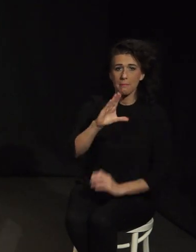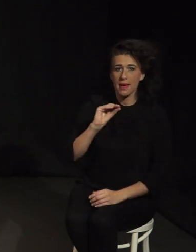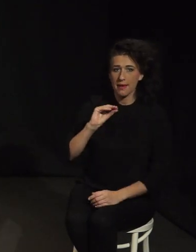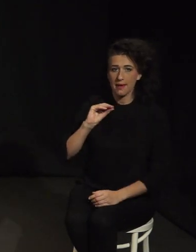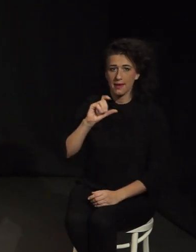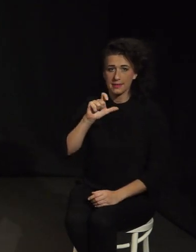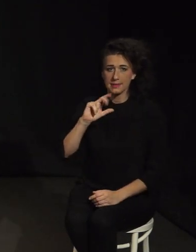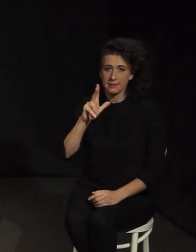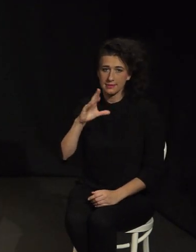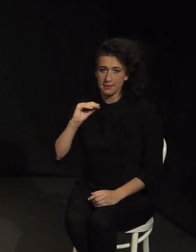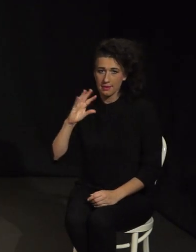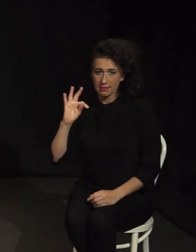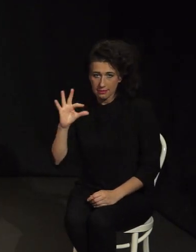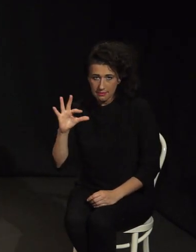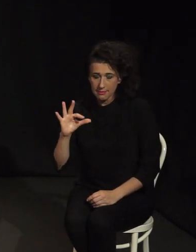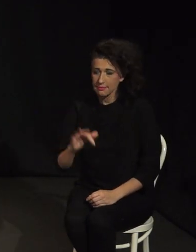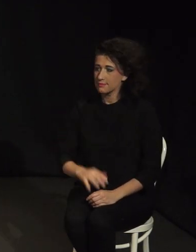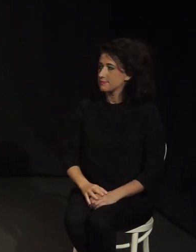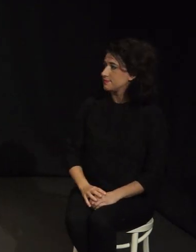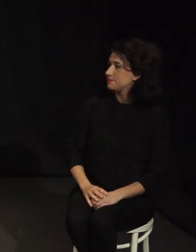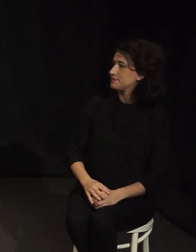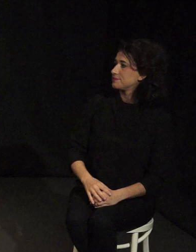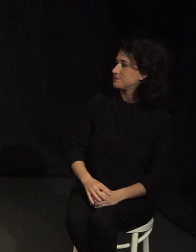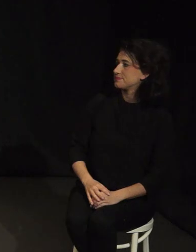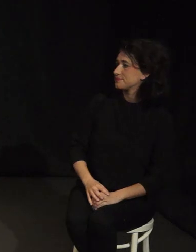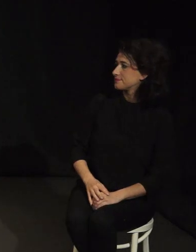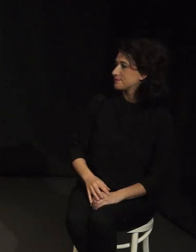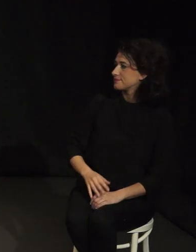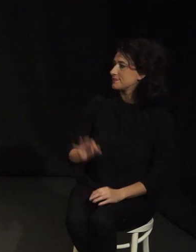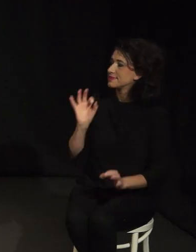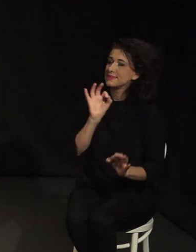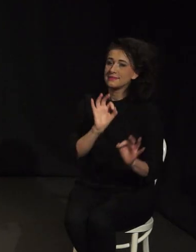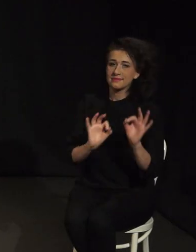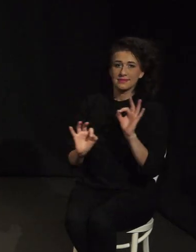But most of all, she is a great lady of the Polish word.